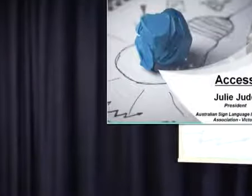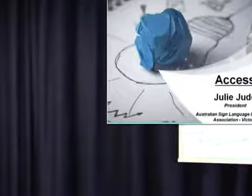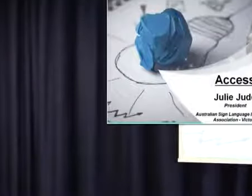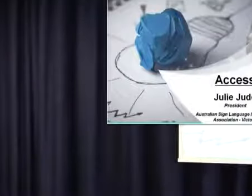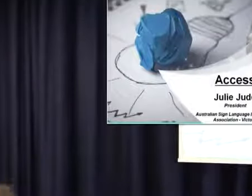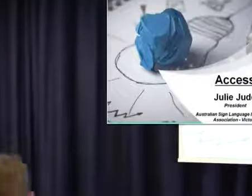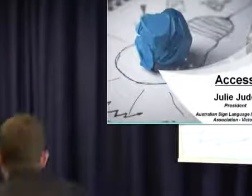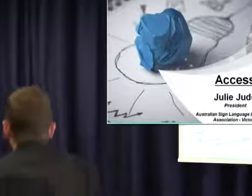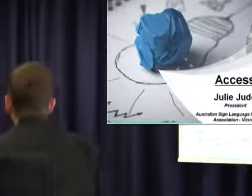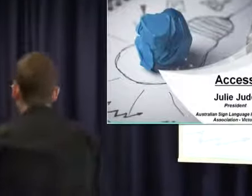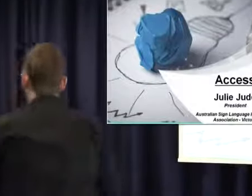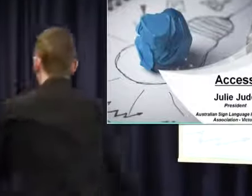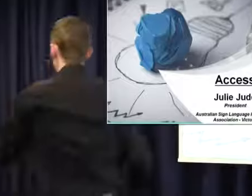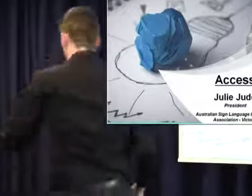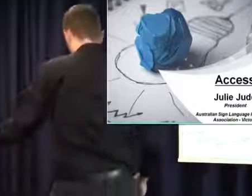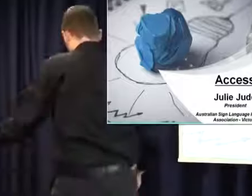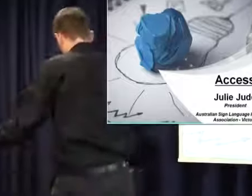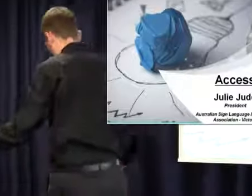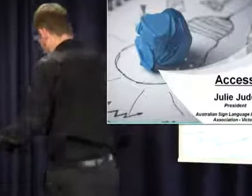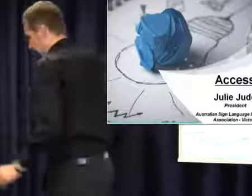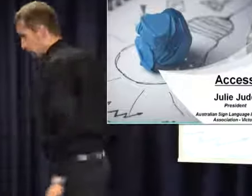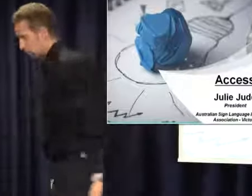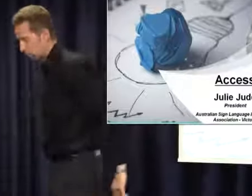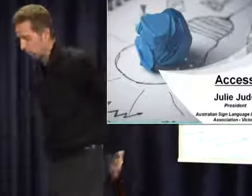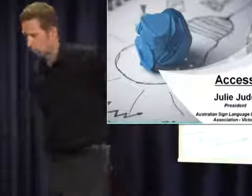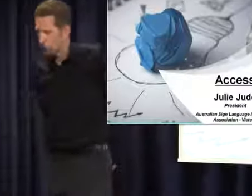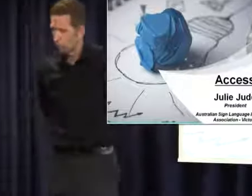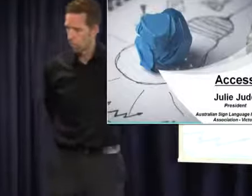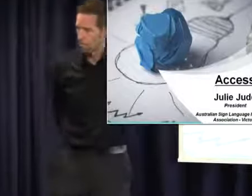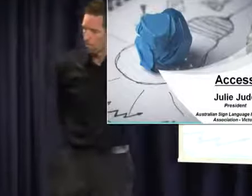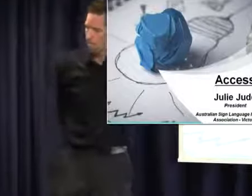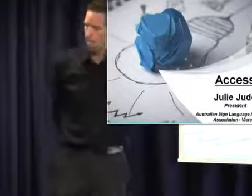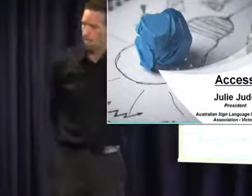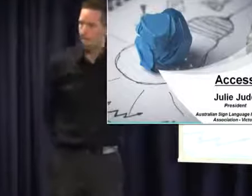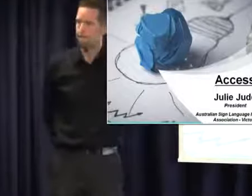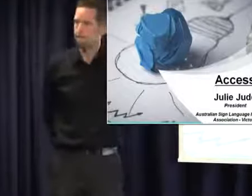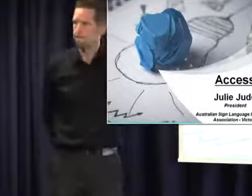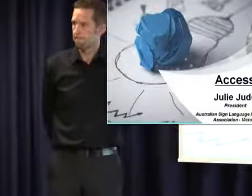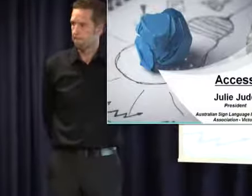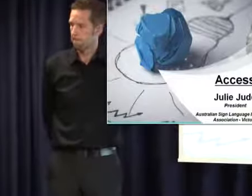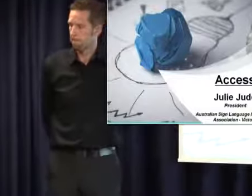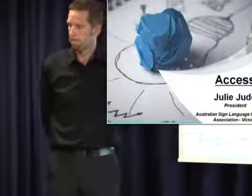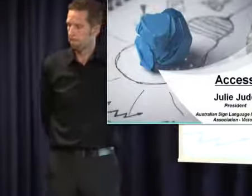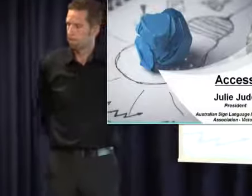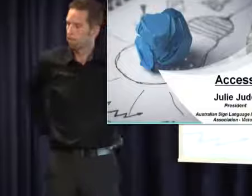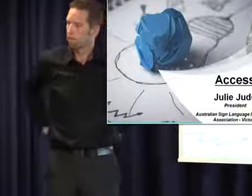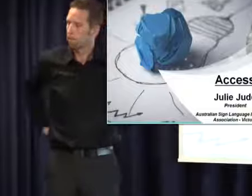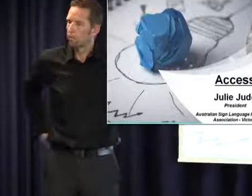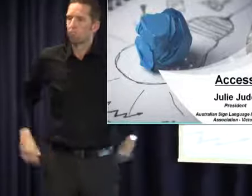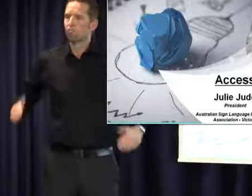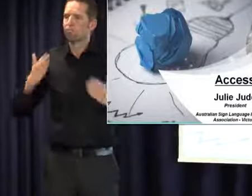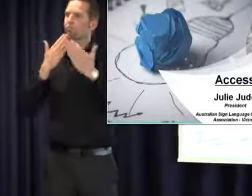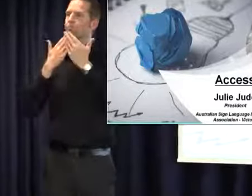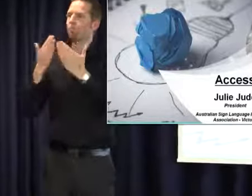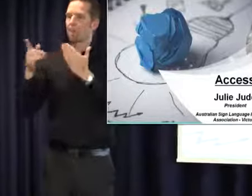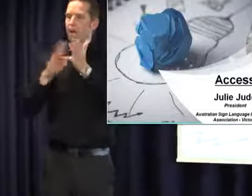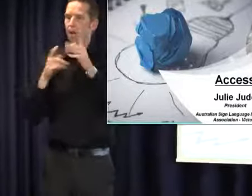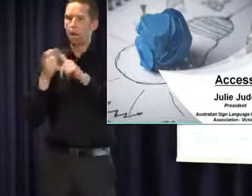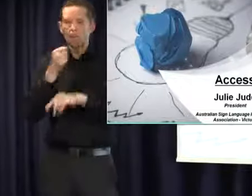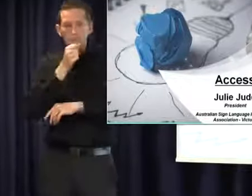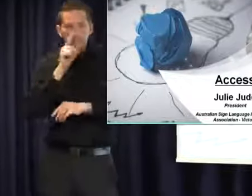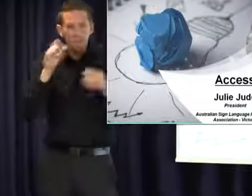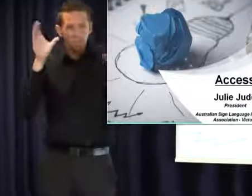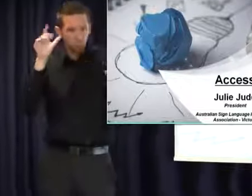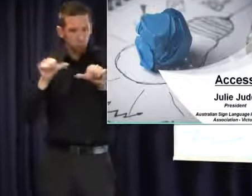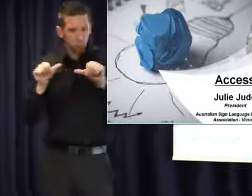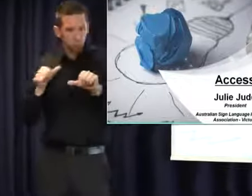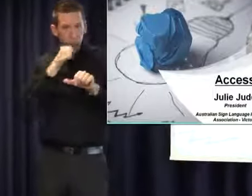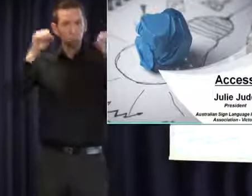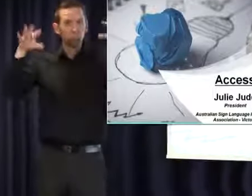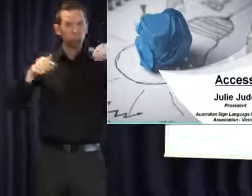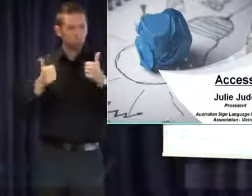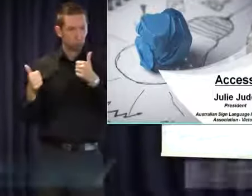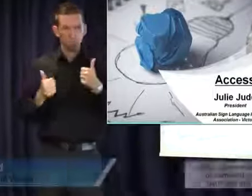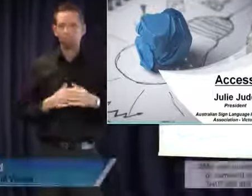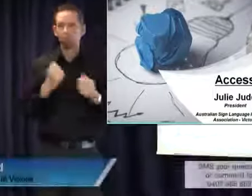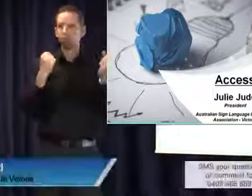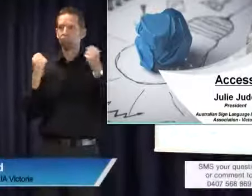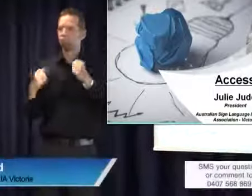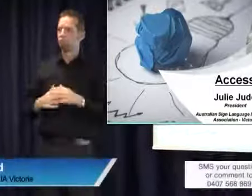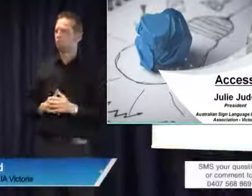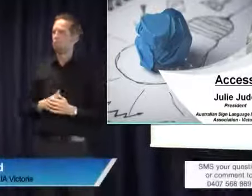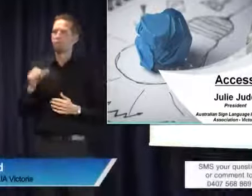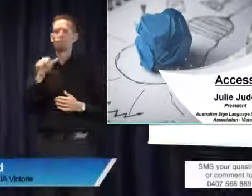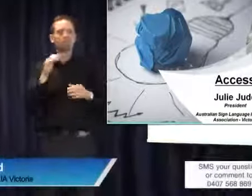Thanks, Marnie. Is this working? Can you hear me? First of all, I'd like to acknowledge